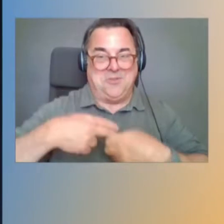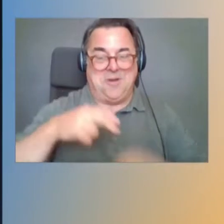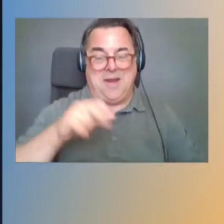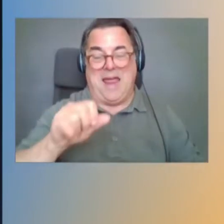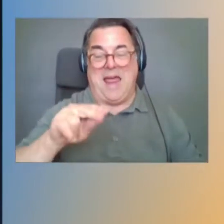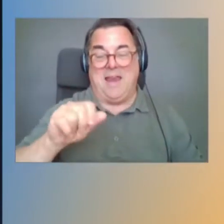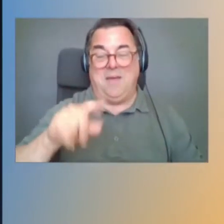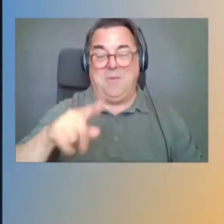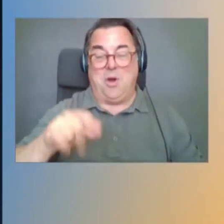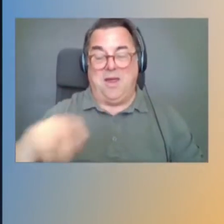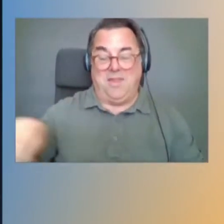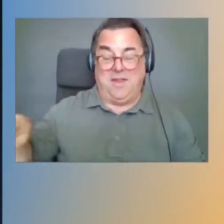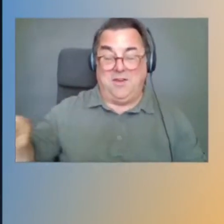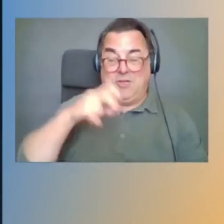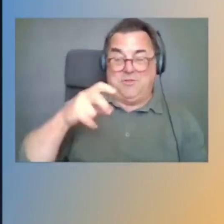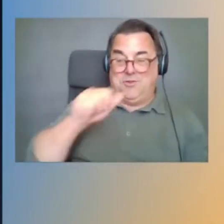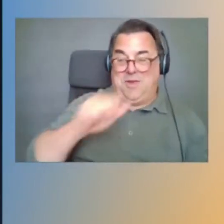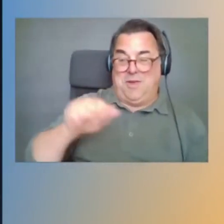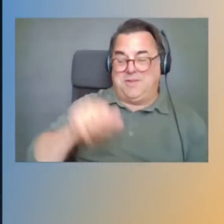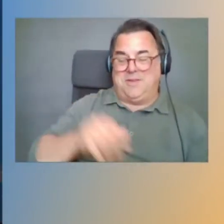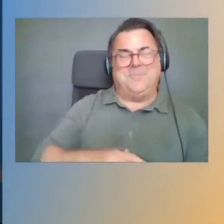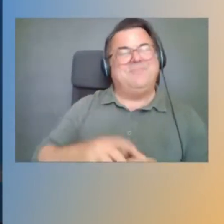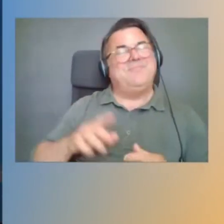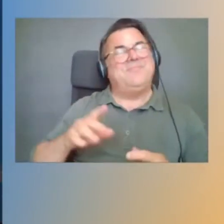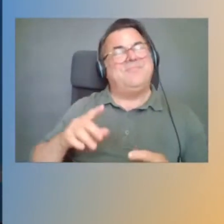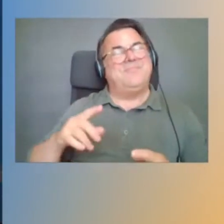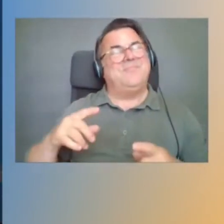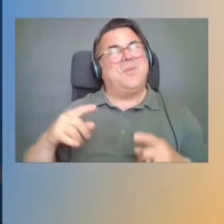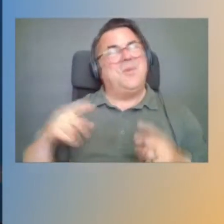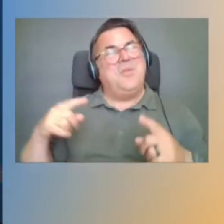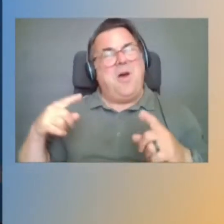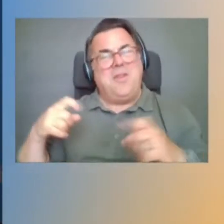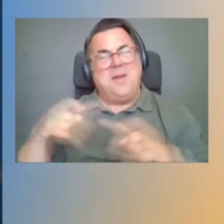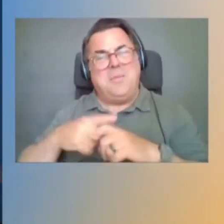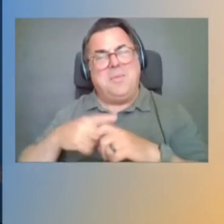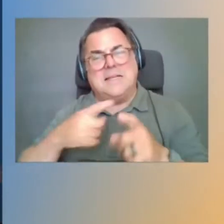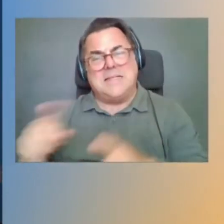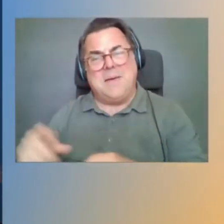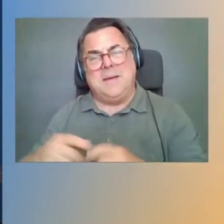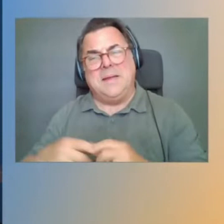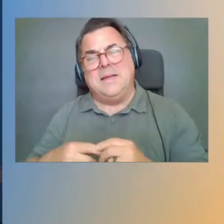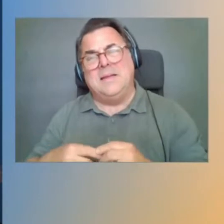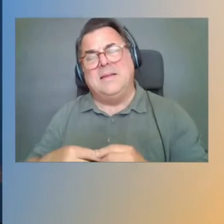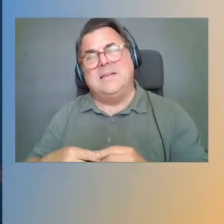With all the complexities that's happening, what do you think made you and Annapurna Labs start